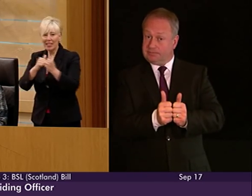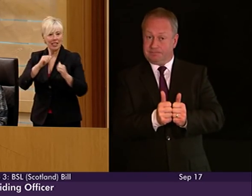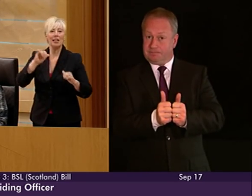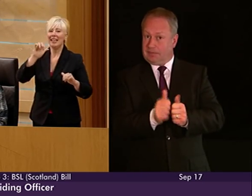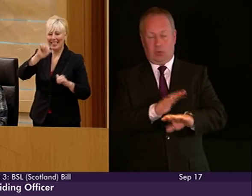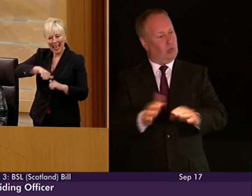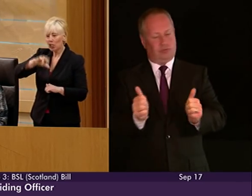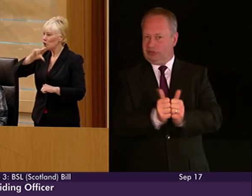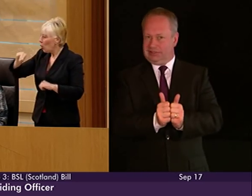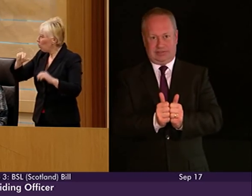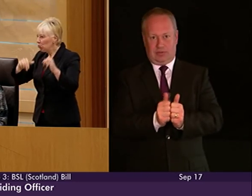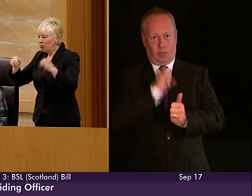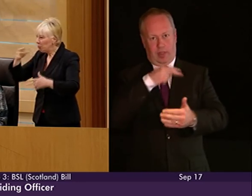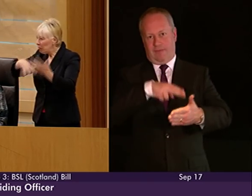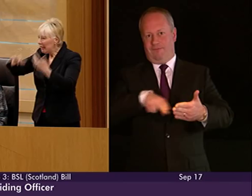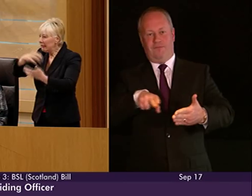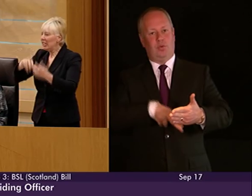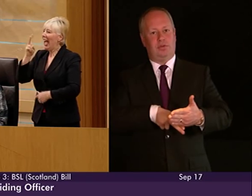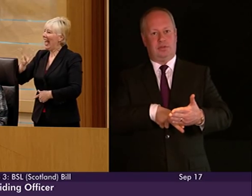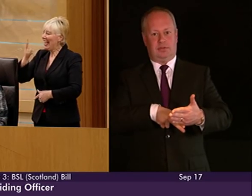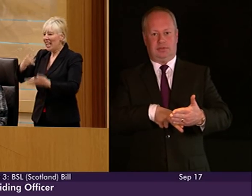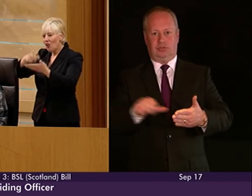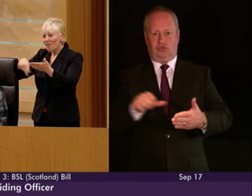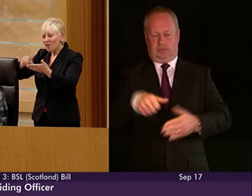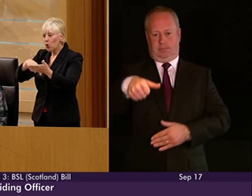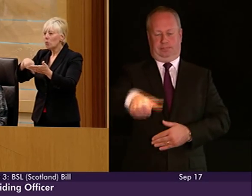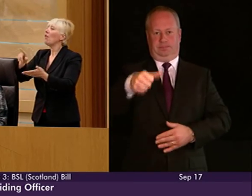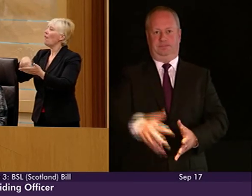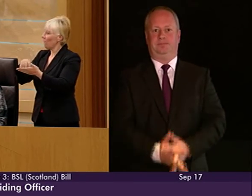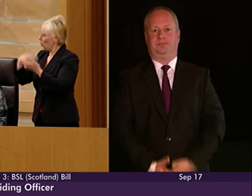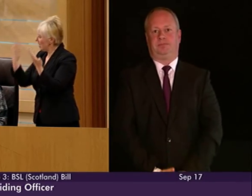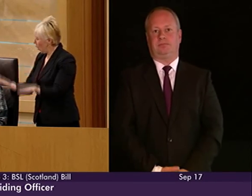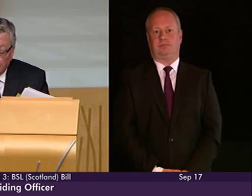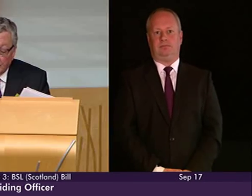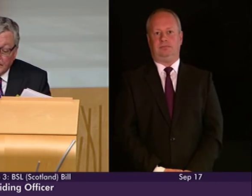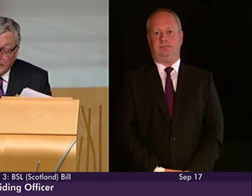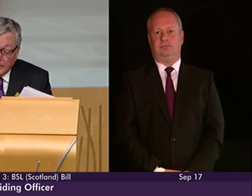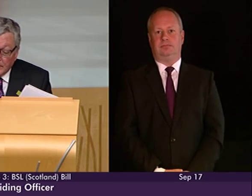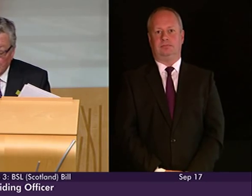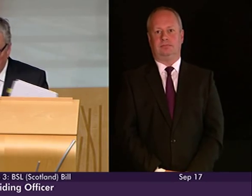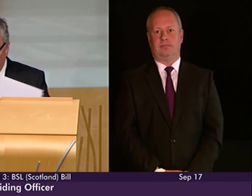Members: No. The Presiding Officer: There will be a division.